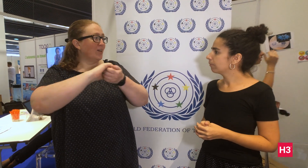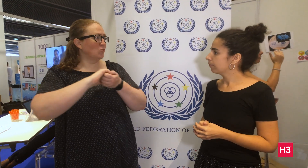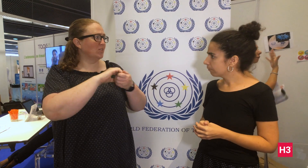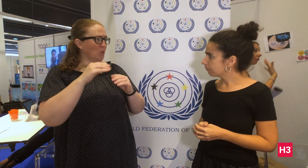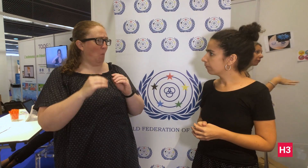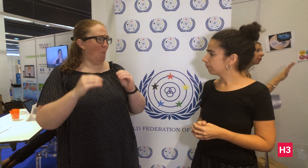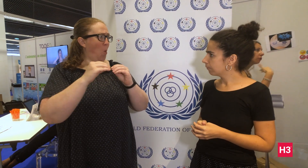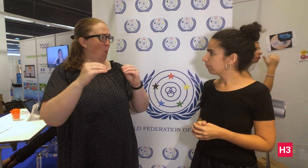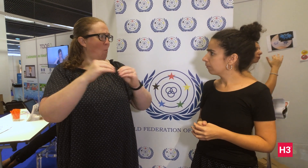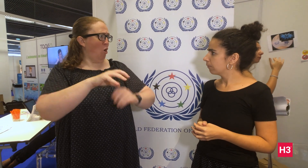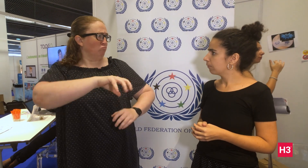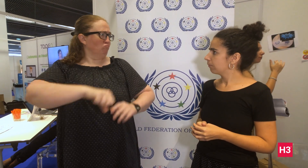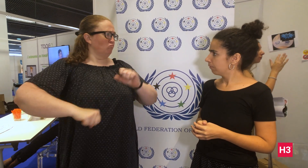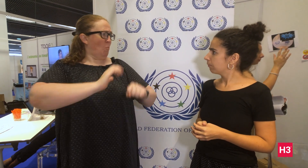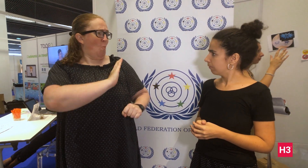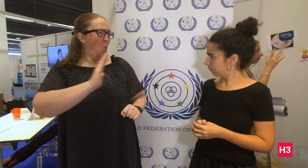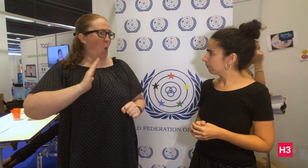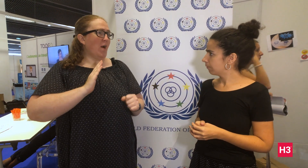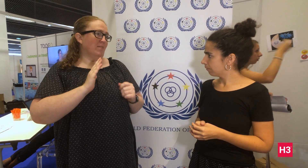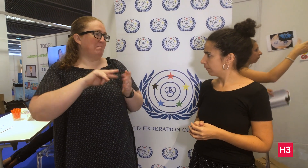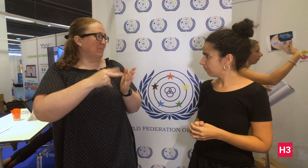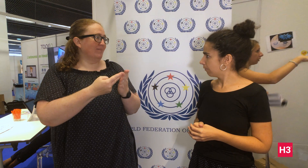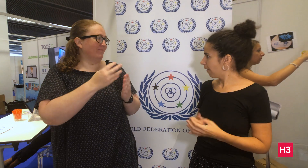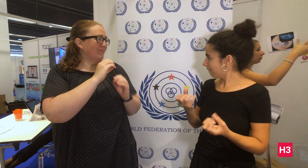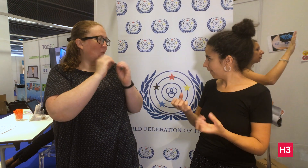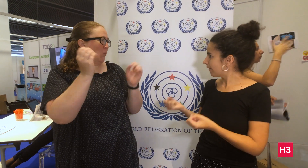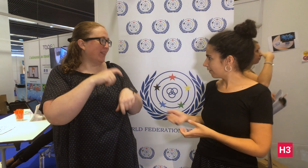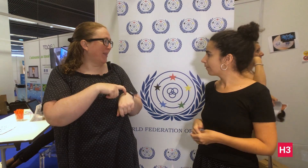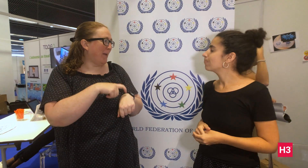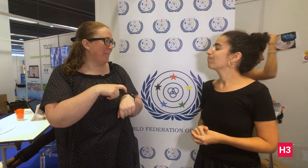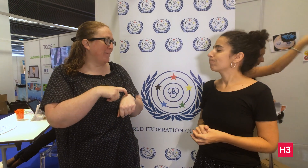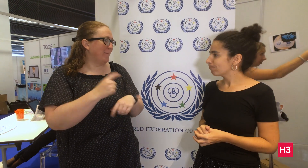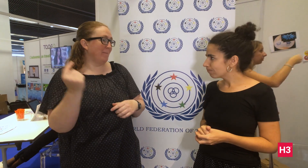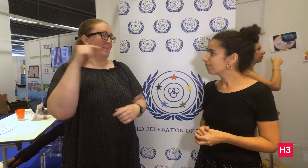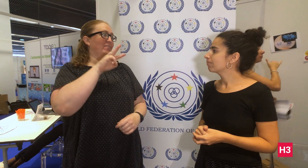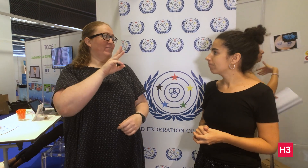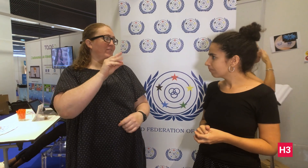in organisation and commitments which leaves little or no time for WFD.